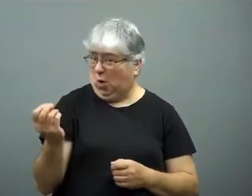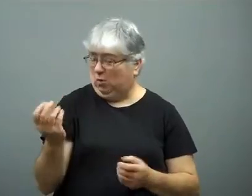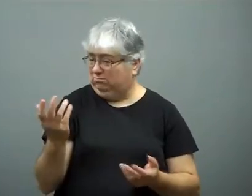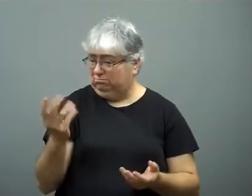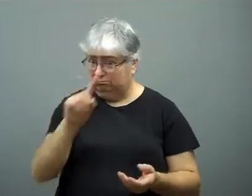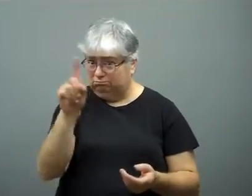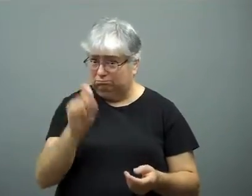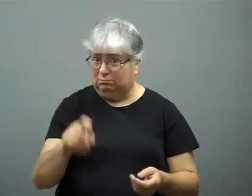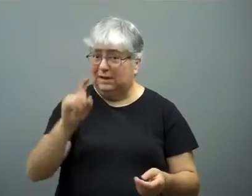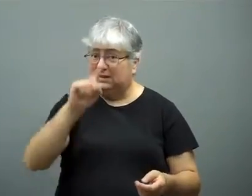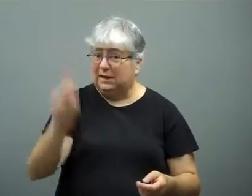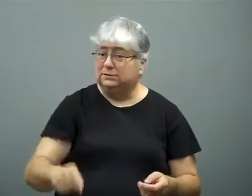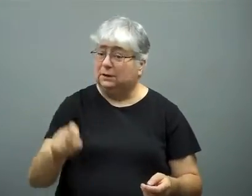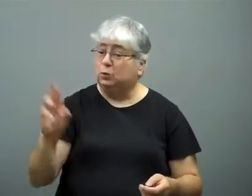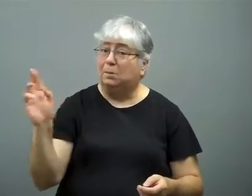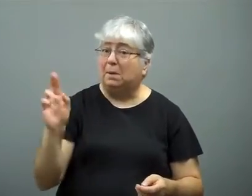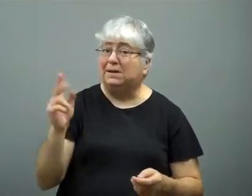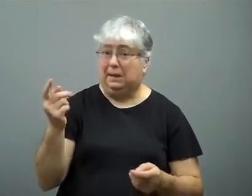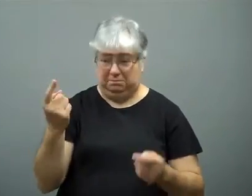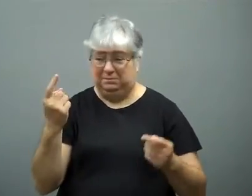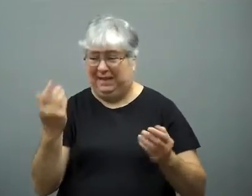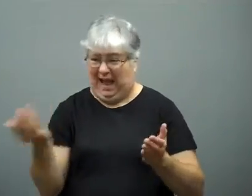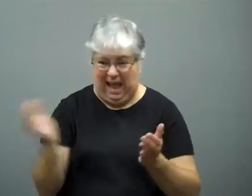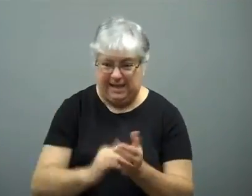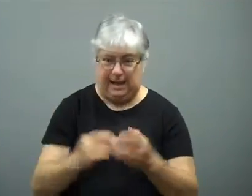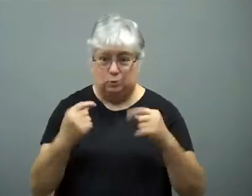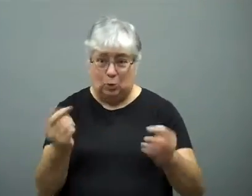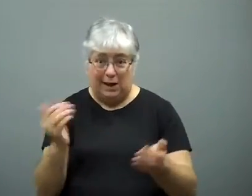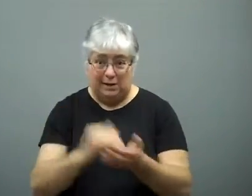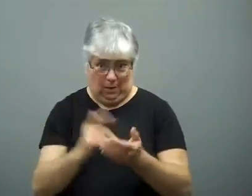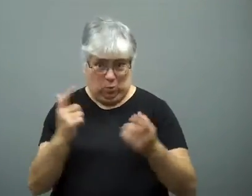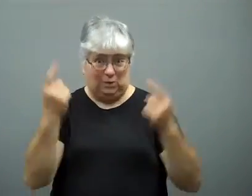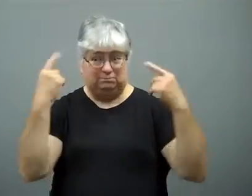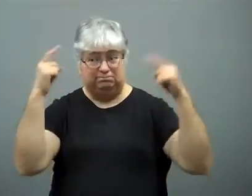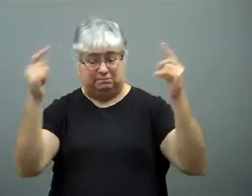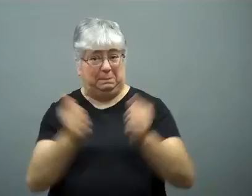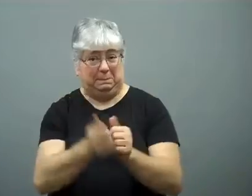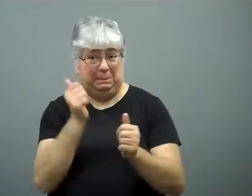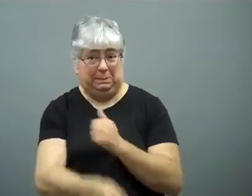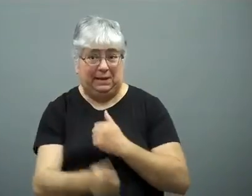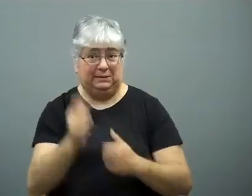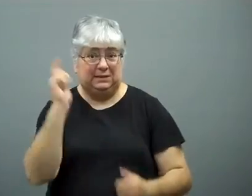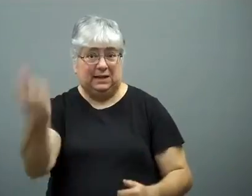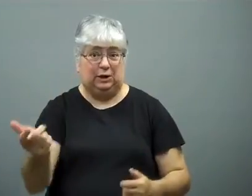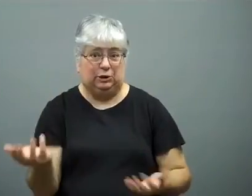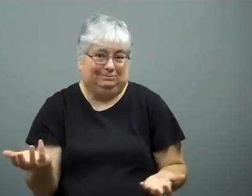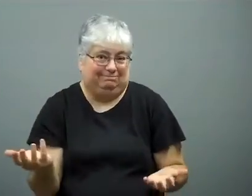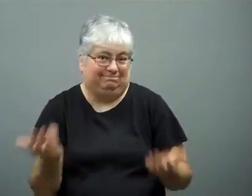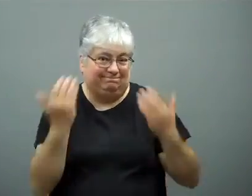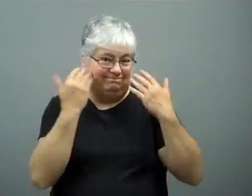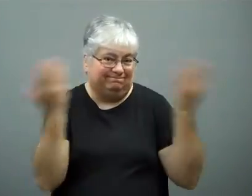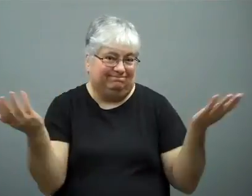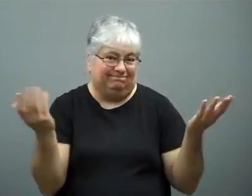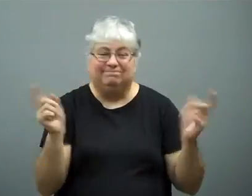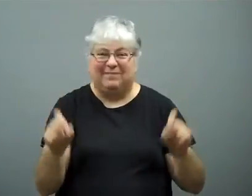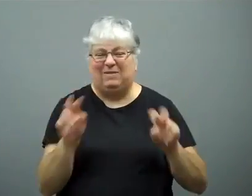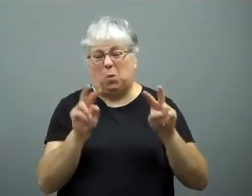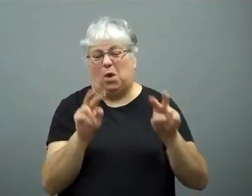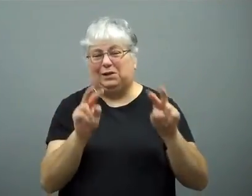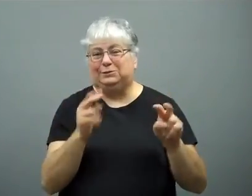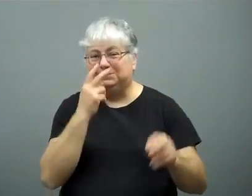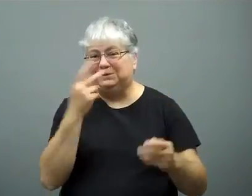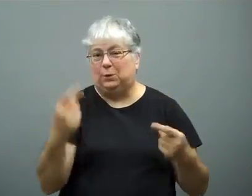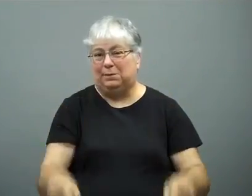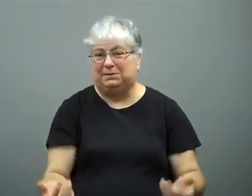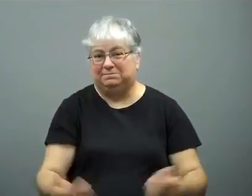Will the Texas Republicans try again and succeed in getting it passed? Who knows?